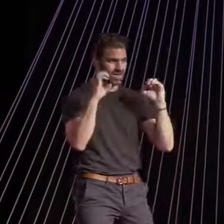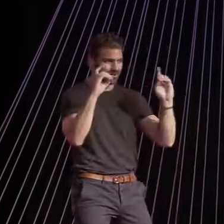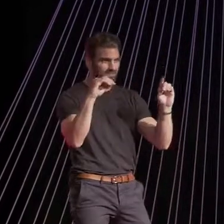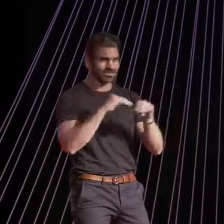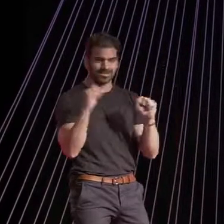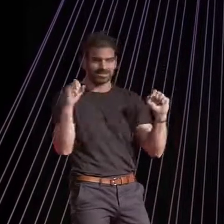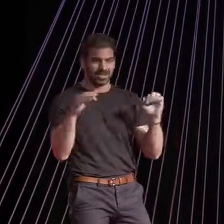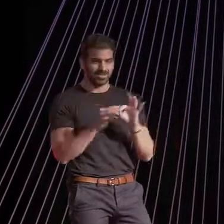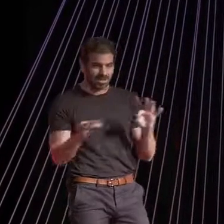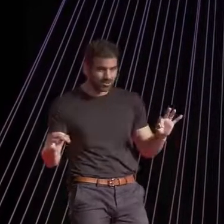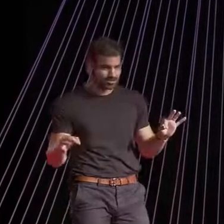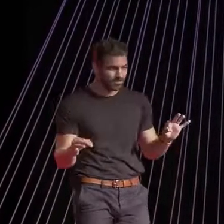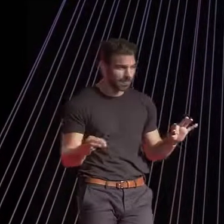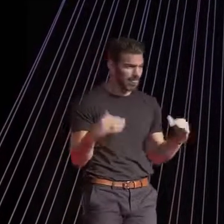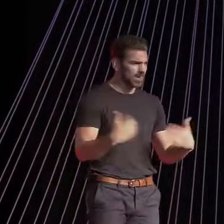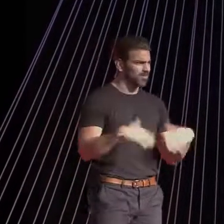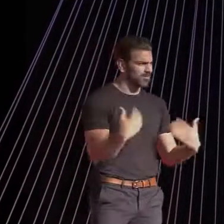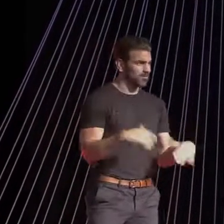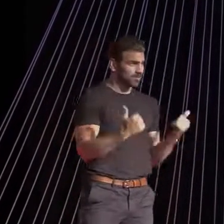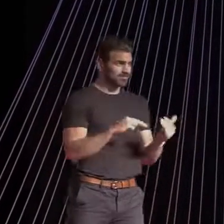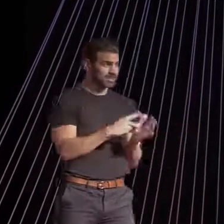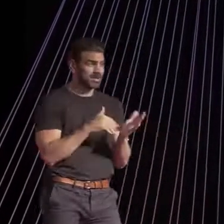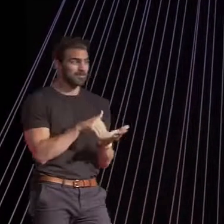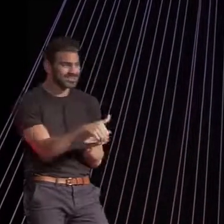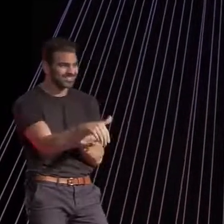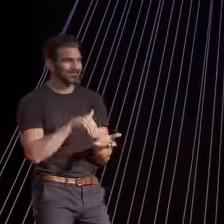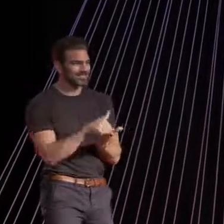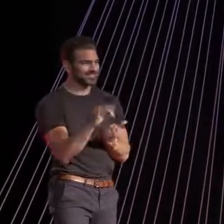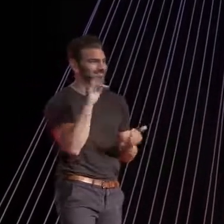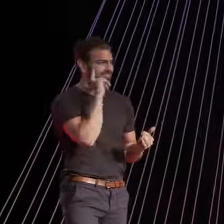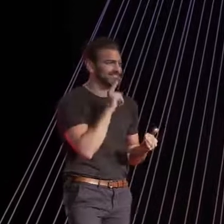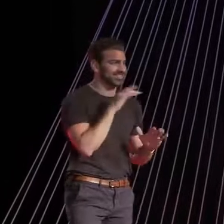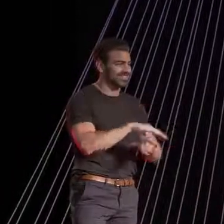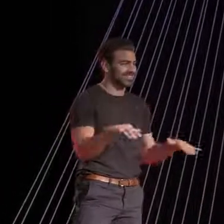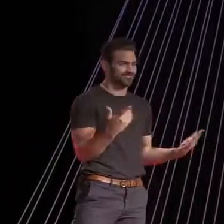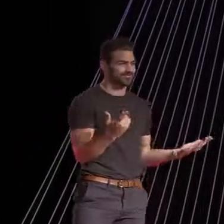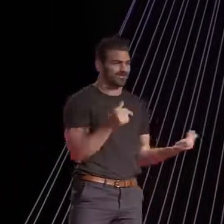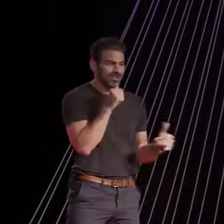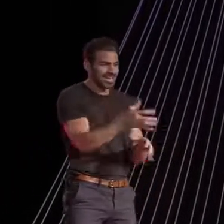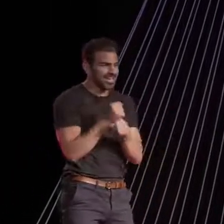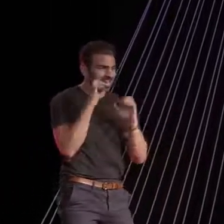2 percent of them having access to education in sign languages which means millions upon millions